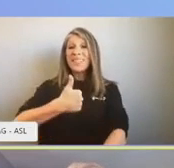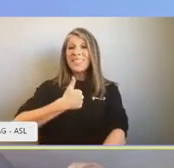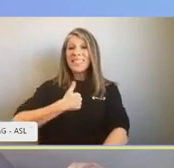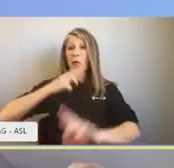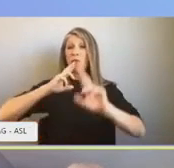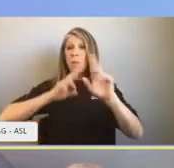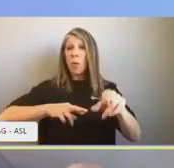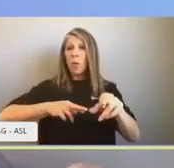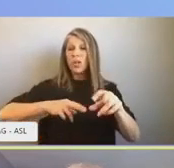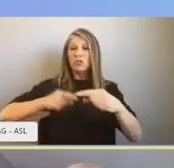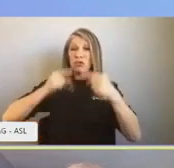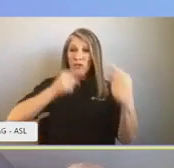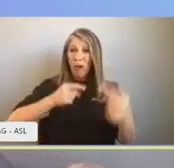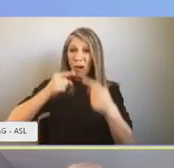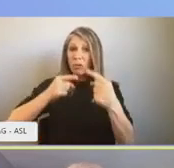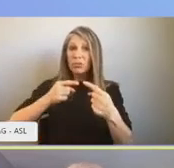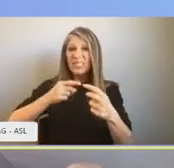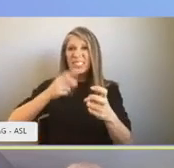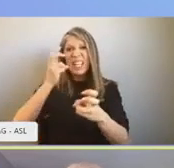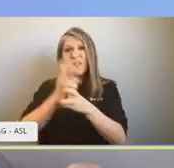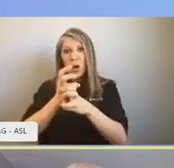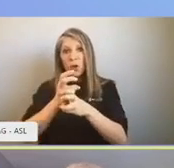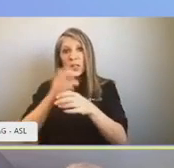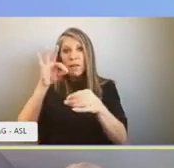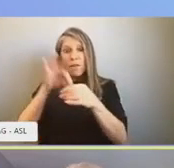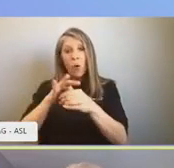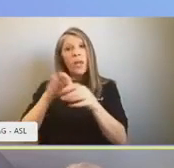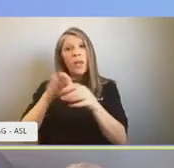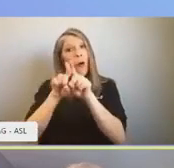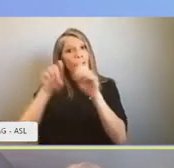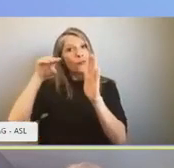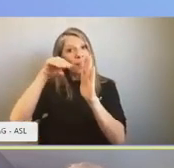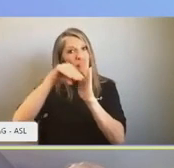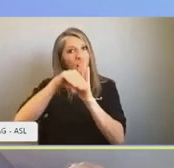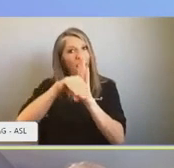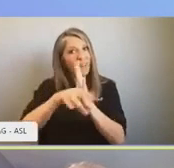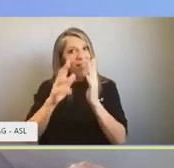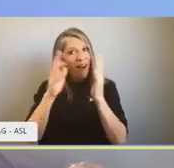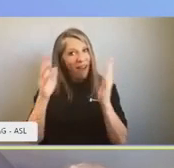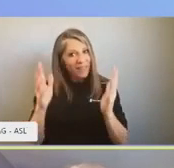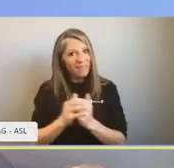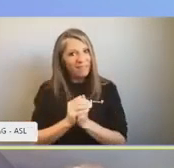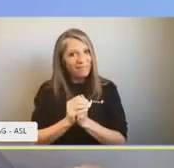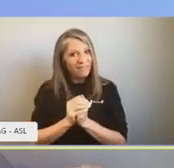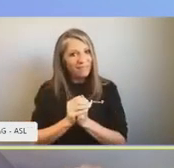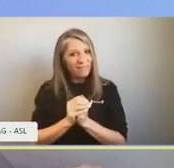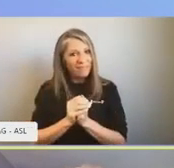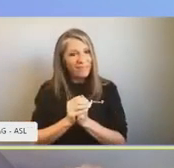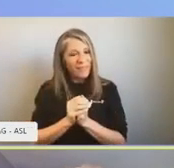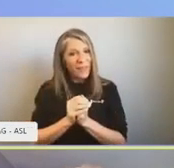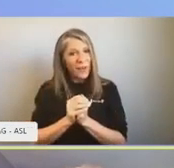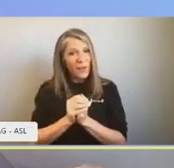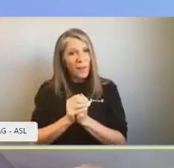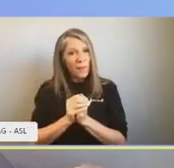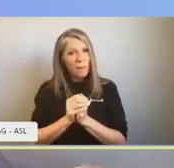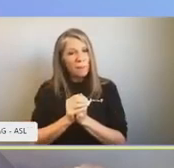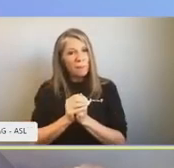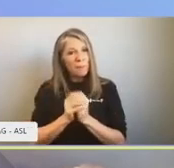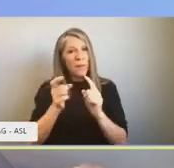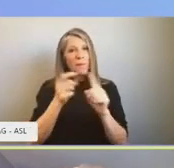that is kind of exciting in that report is that -- the self reported difficulty of voting has also declined